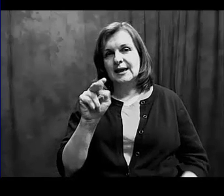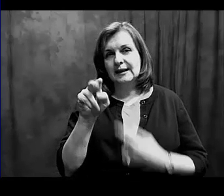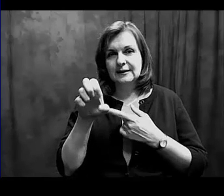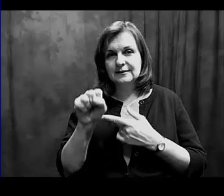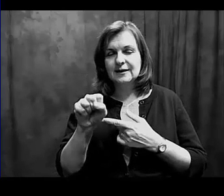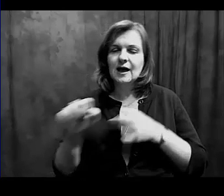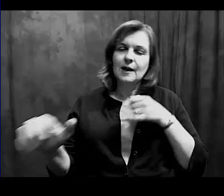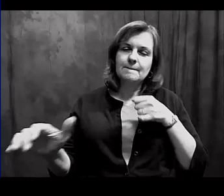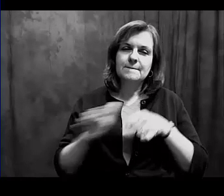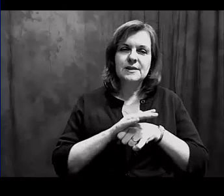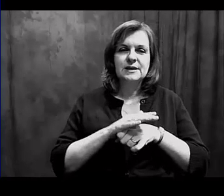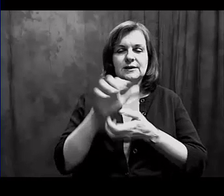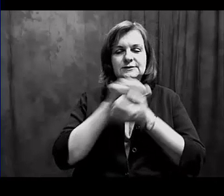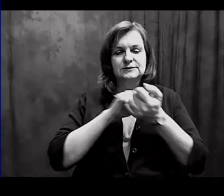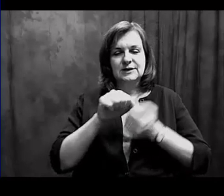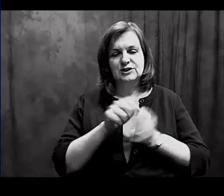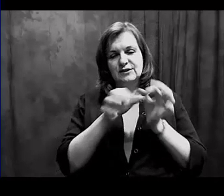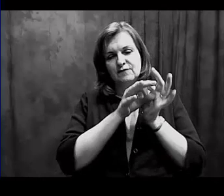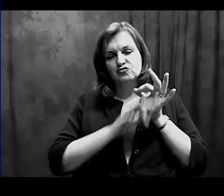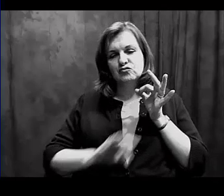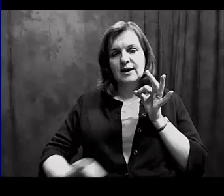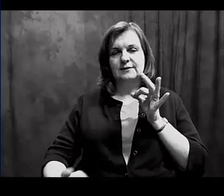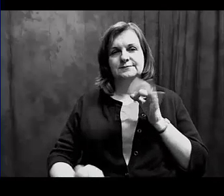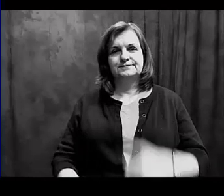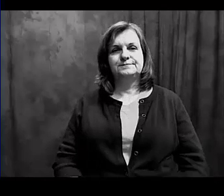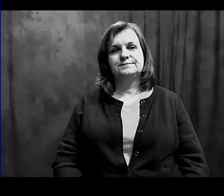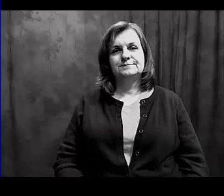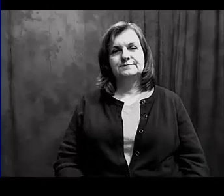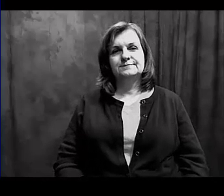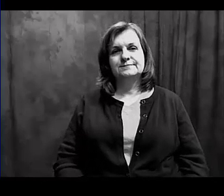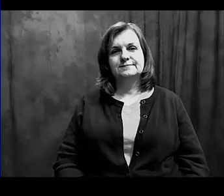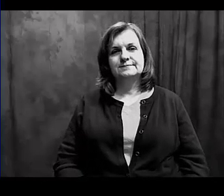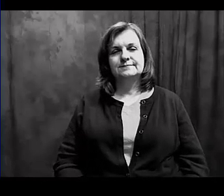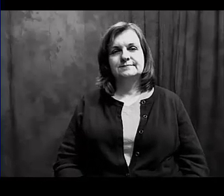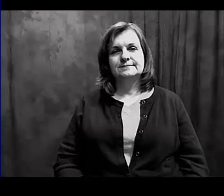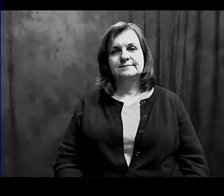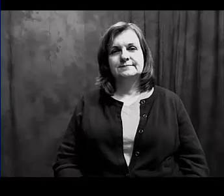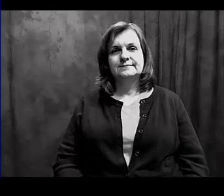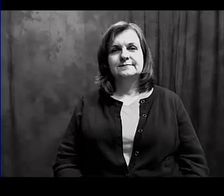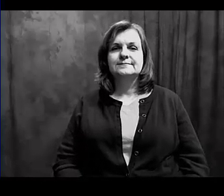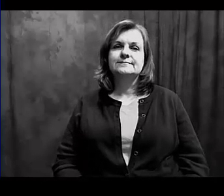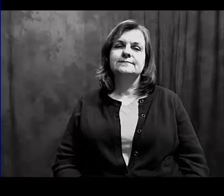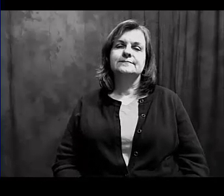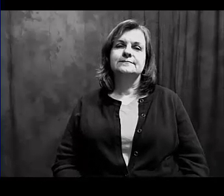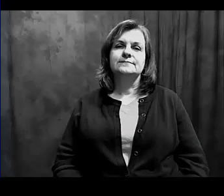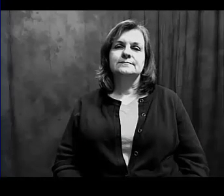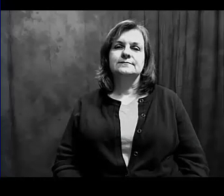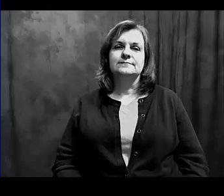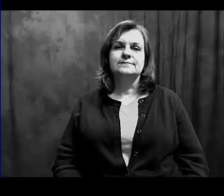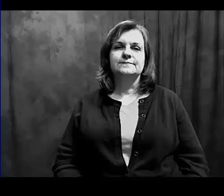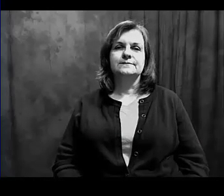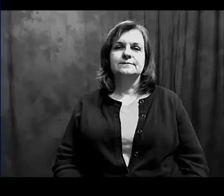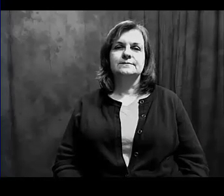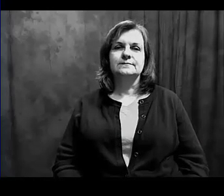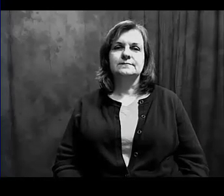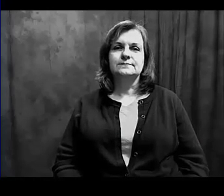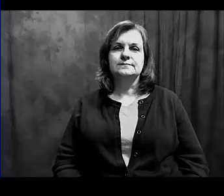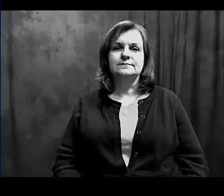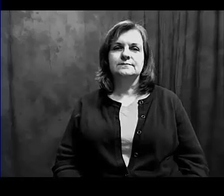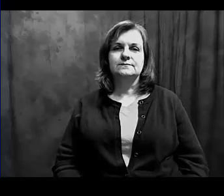we've got a true anus! We've got a complete digestive tract